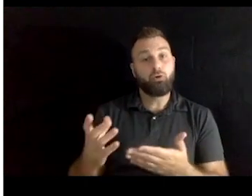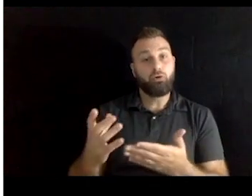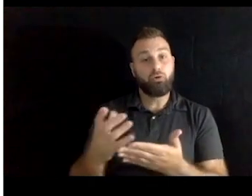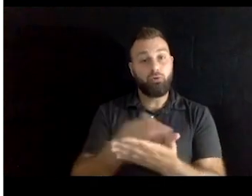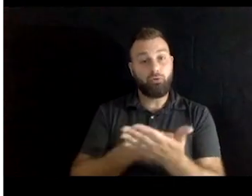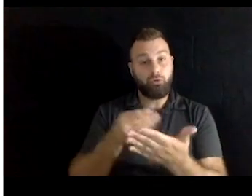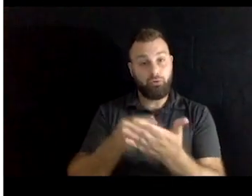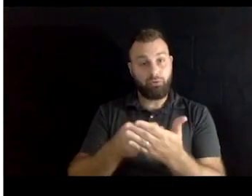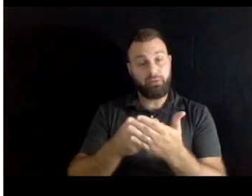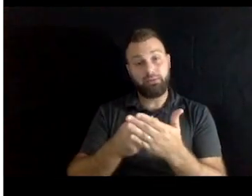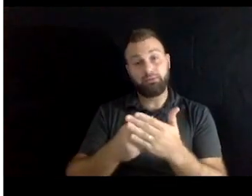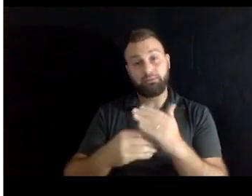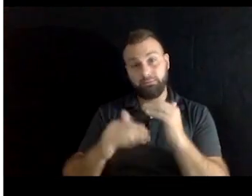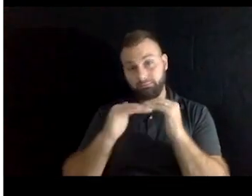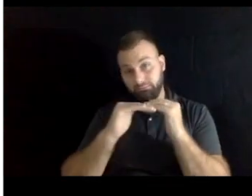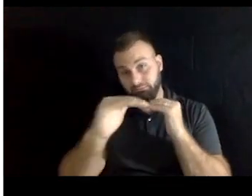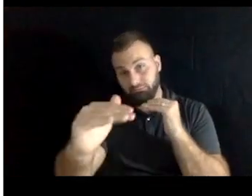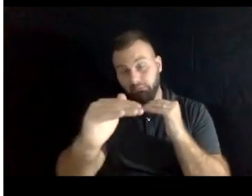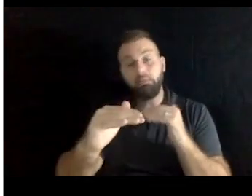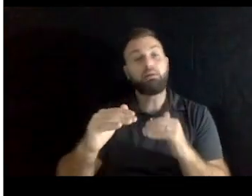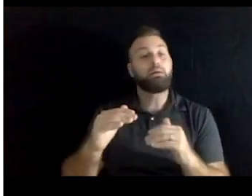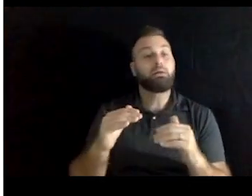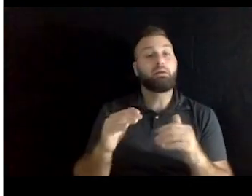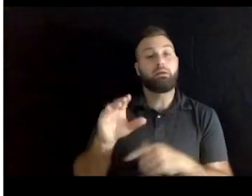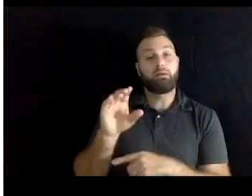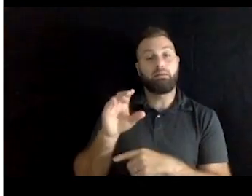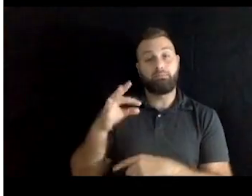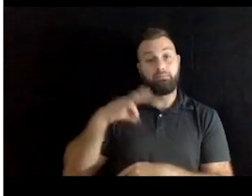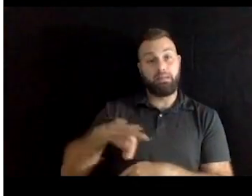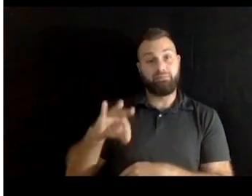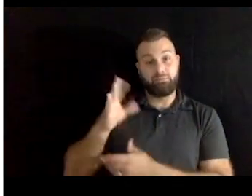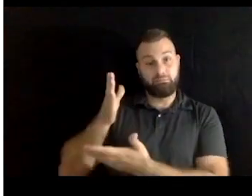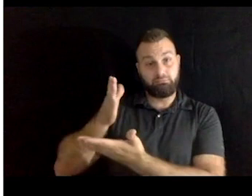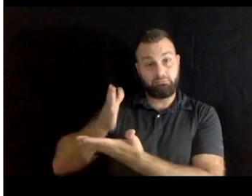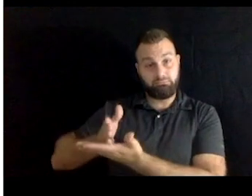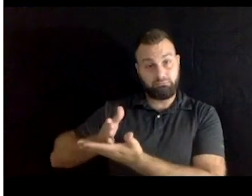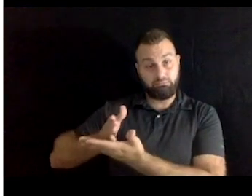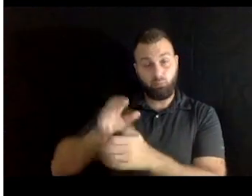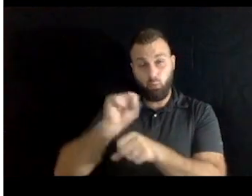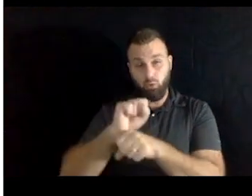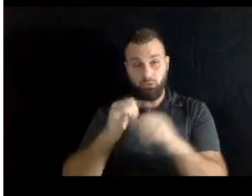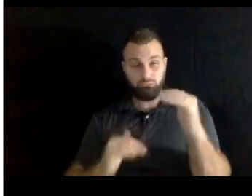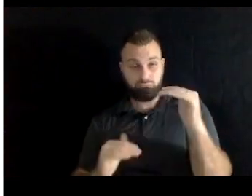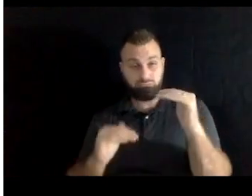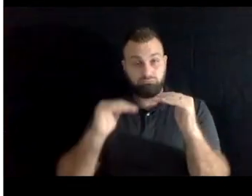all of their benefits when they worked over a certain threshold, they replaced that with